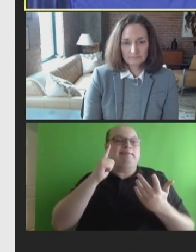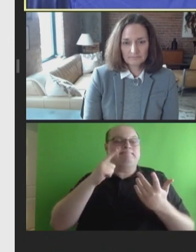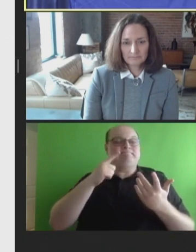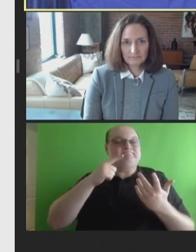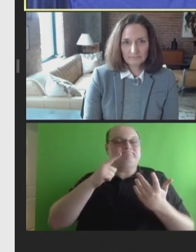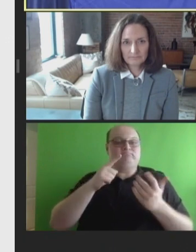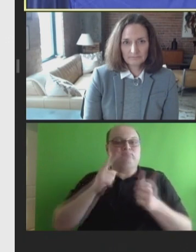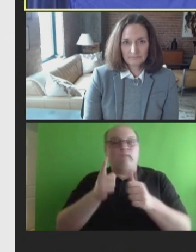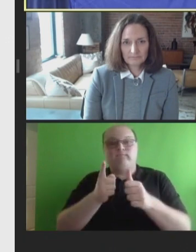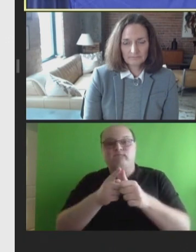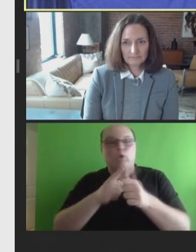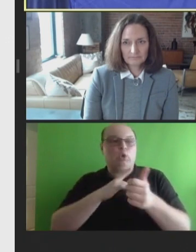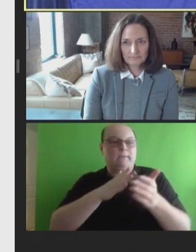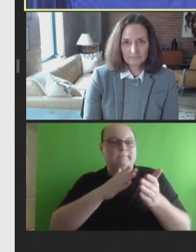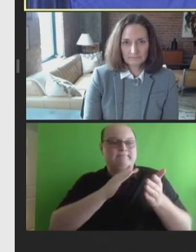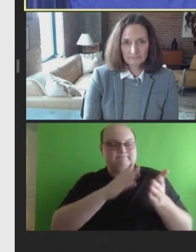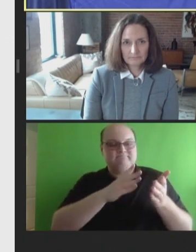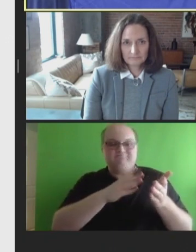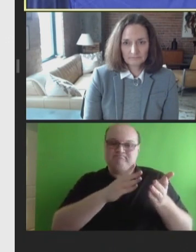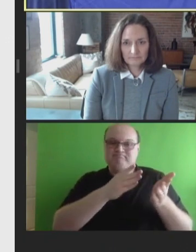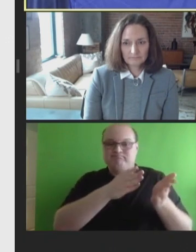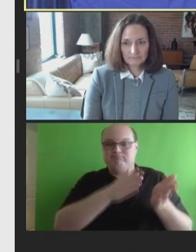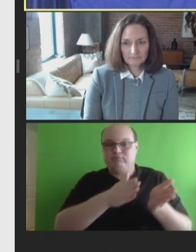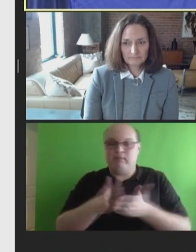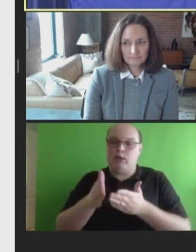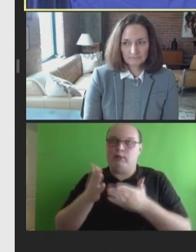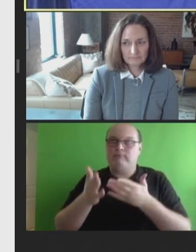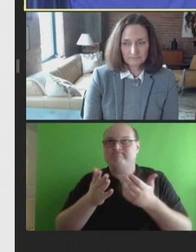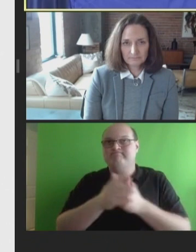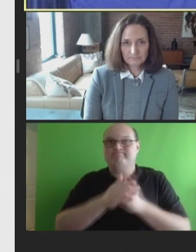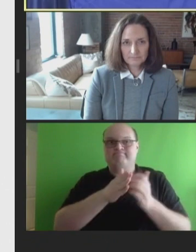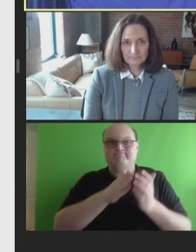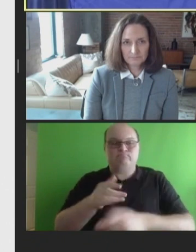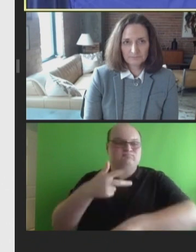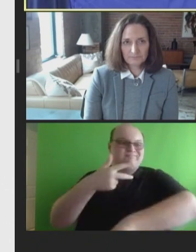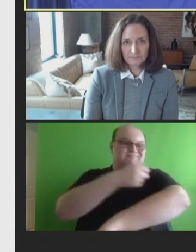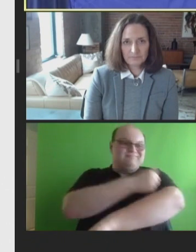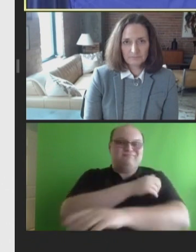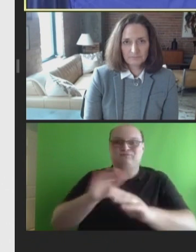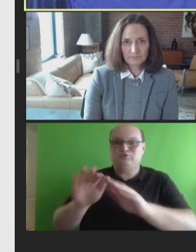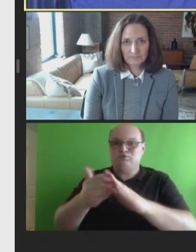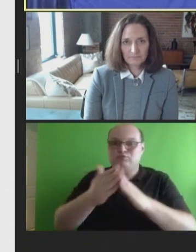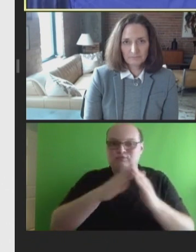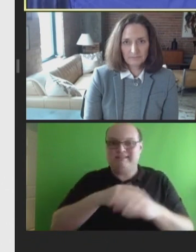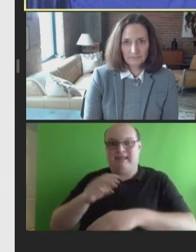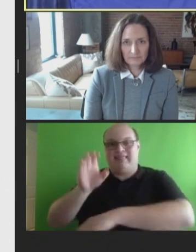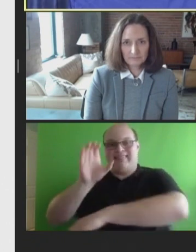to, you know, prepare the immunization community and also, the clinical community that maybe